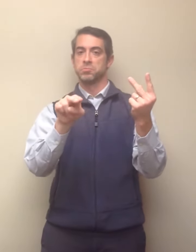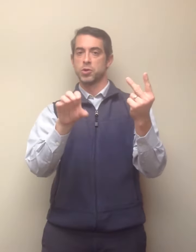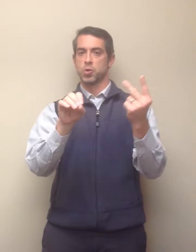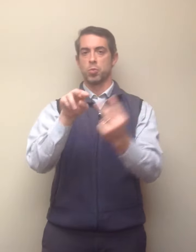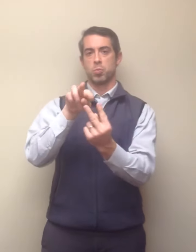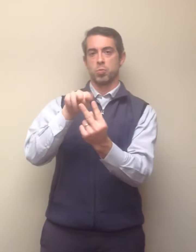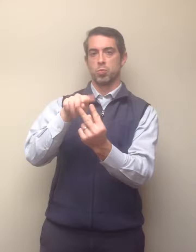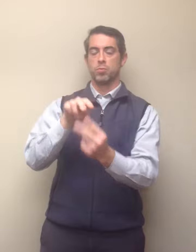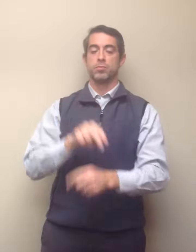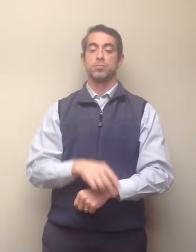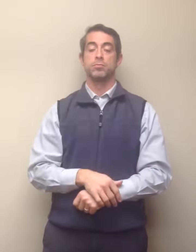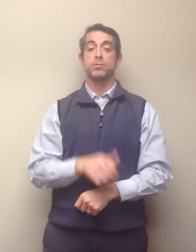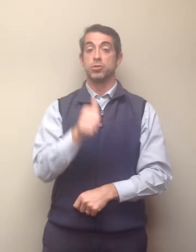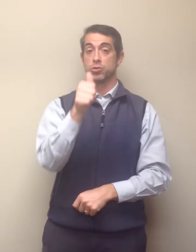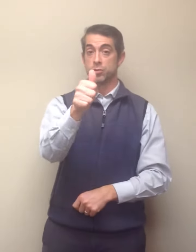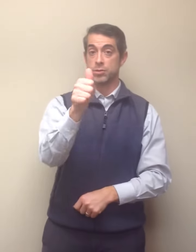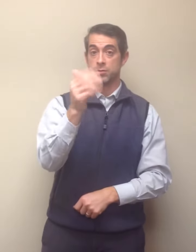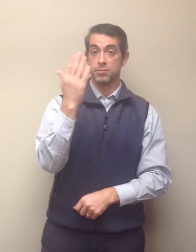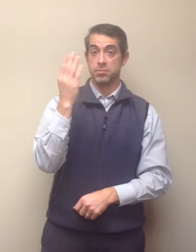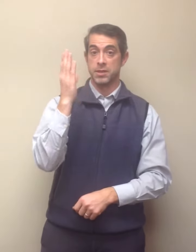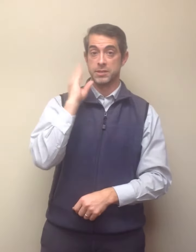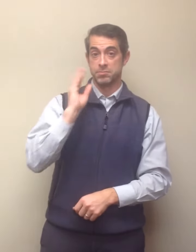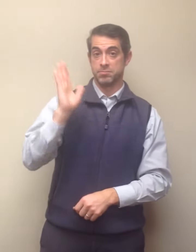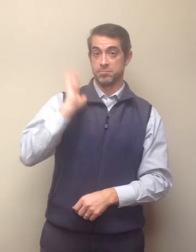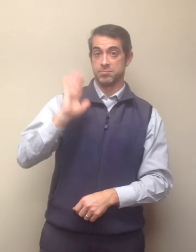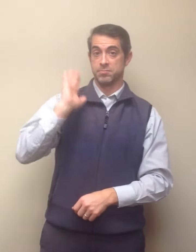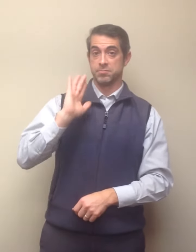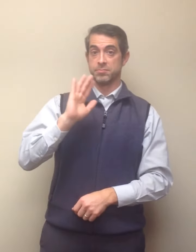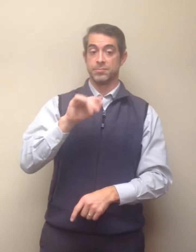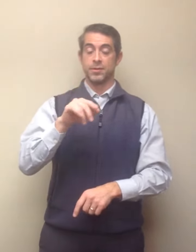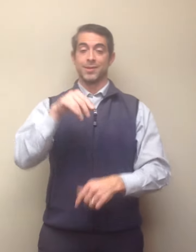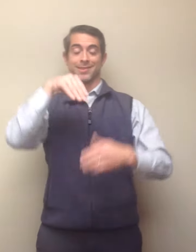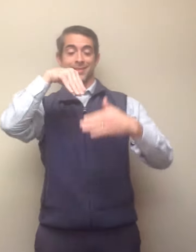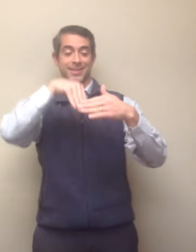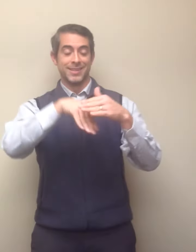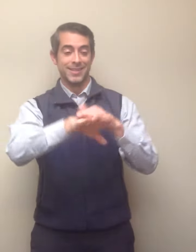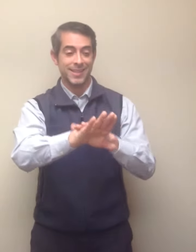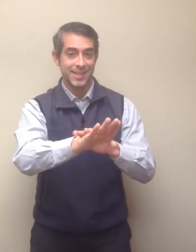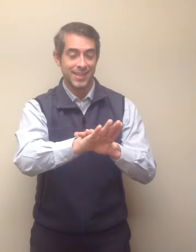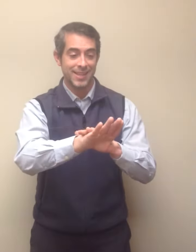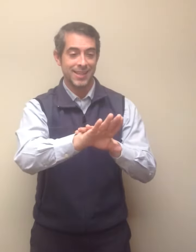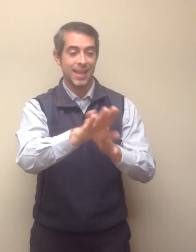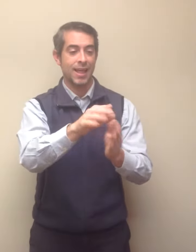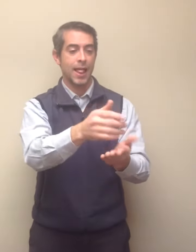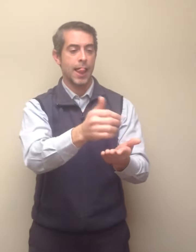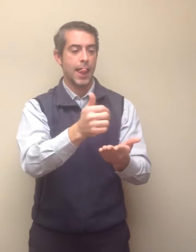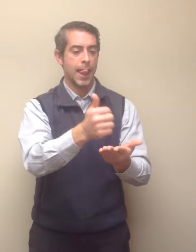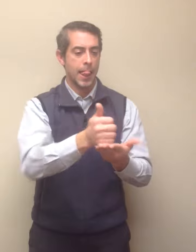2. Have you experienced a BMV staff tell you to go to a different location to get help?